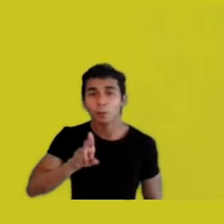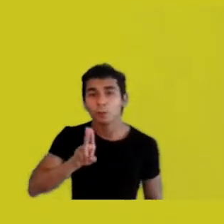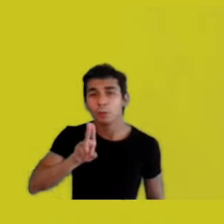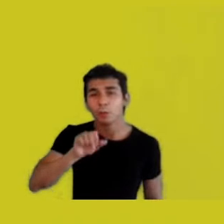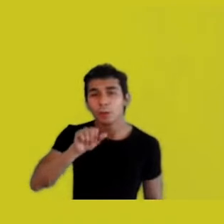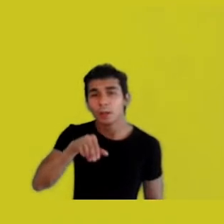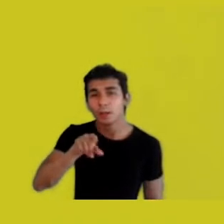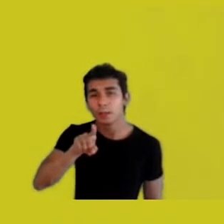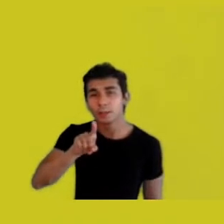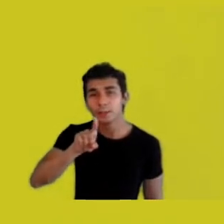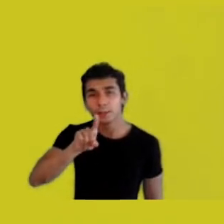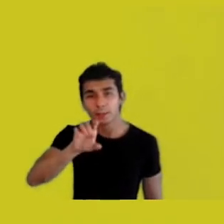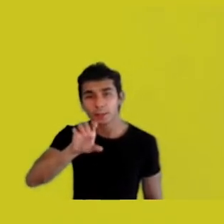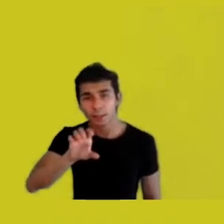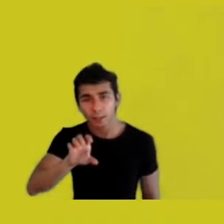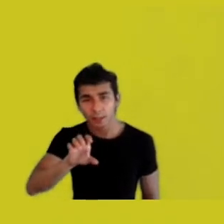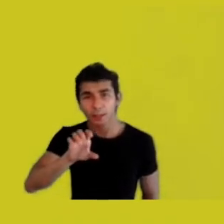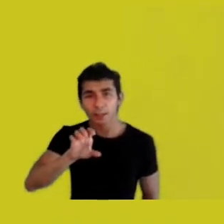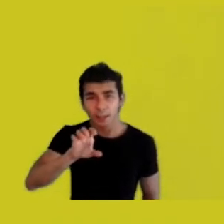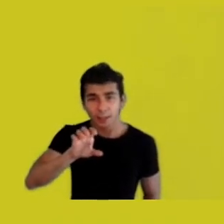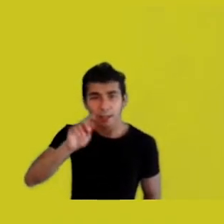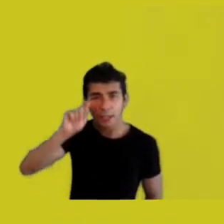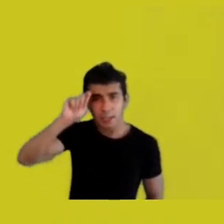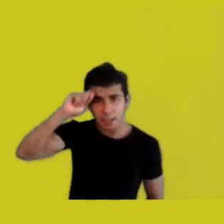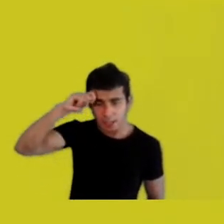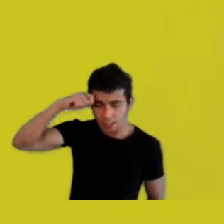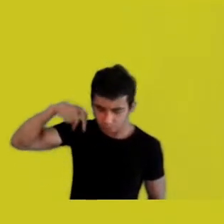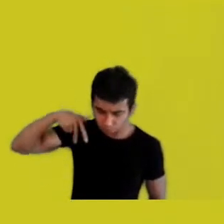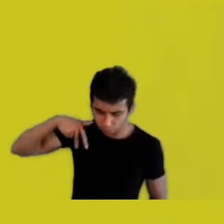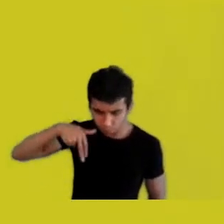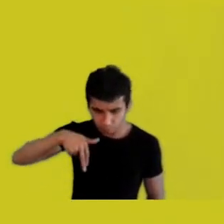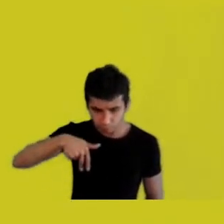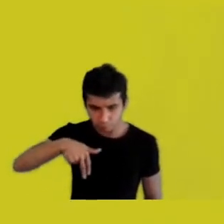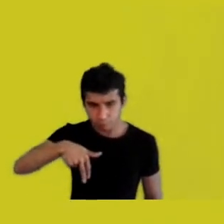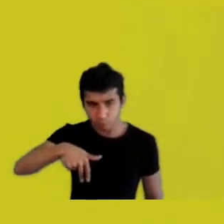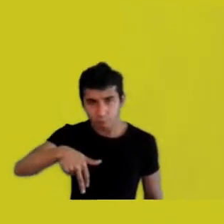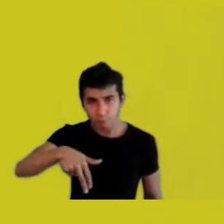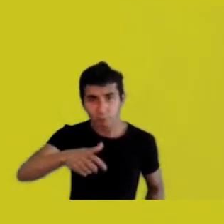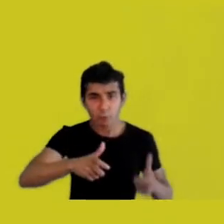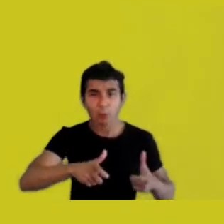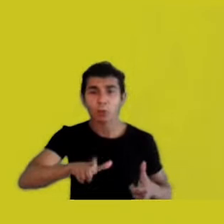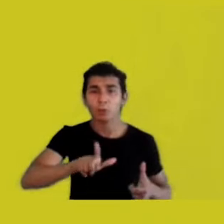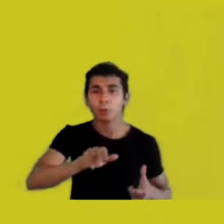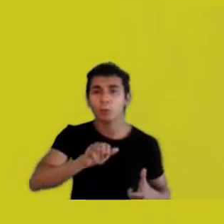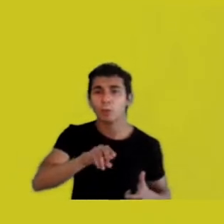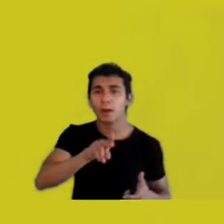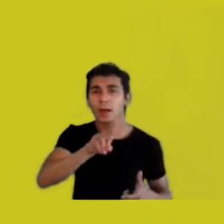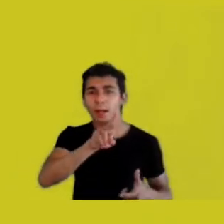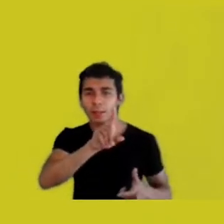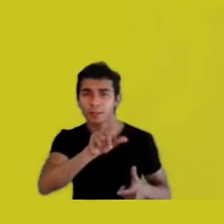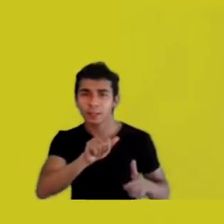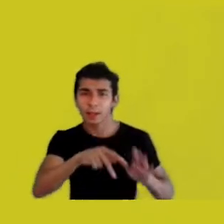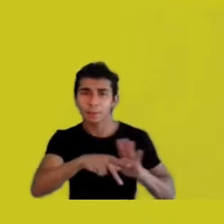Luandê, land of Caboclo, Luanda Luandê, land of warriors, Luanda There is nothing more beautiful